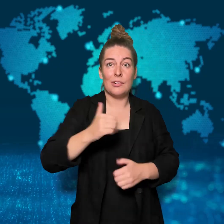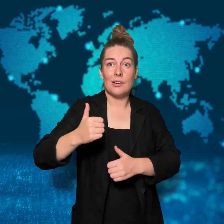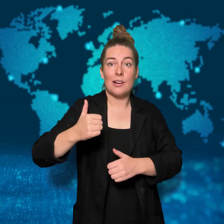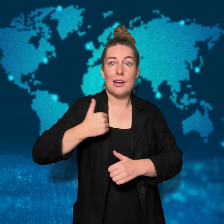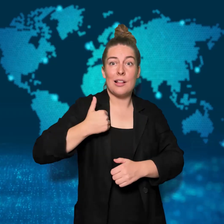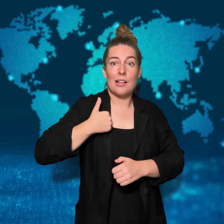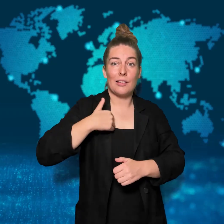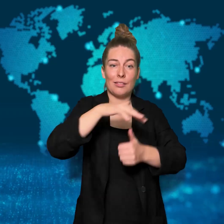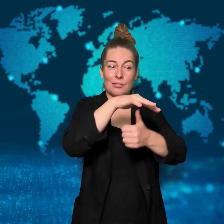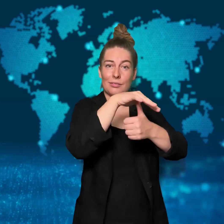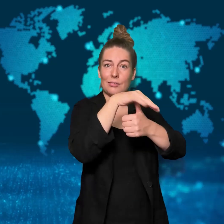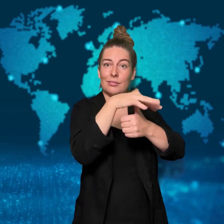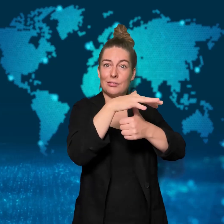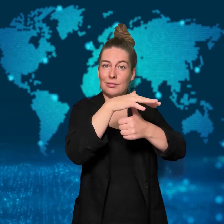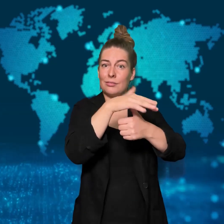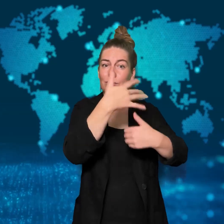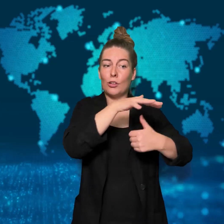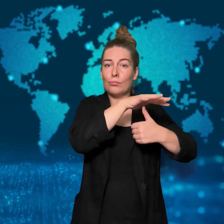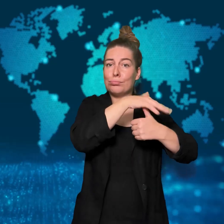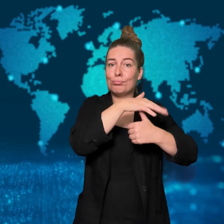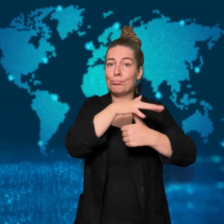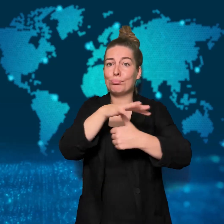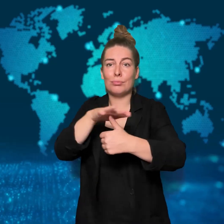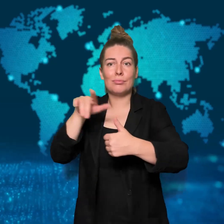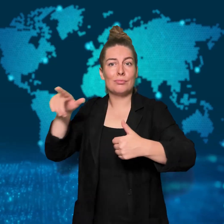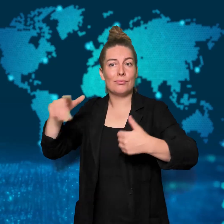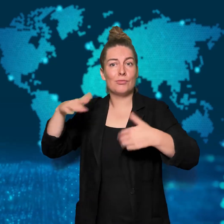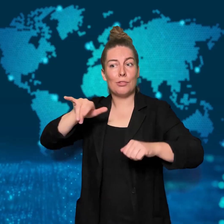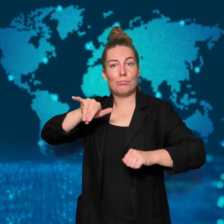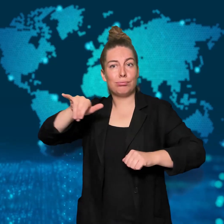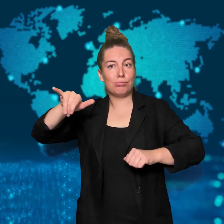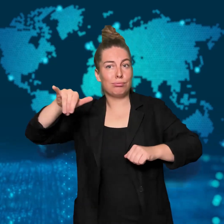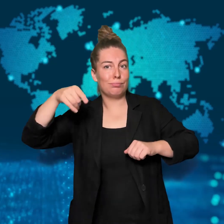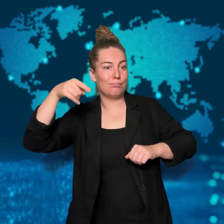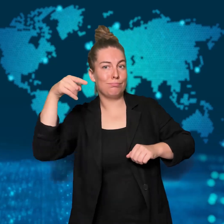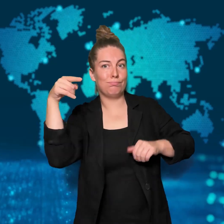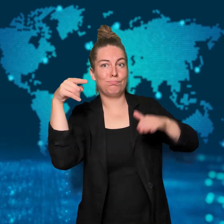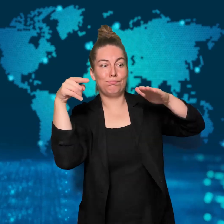a Canadian military helicopter while it was above international waters